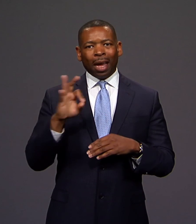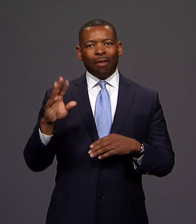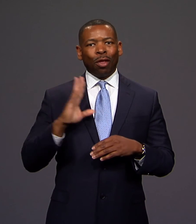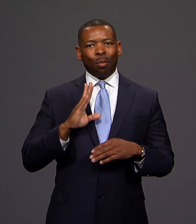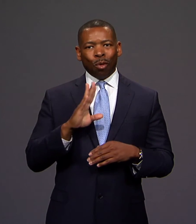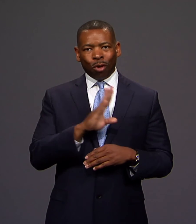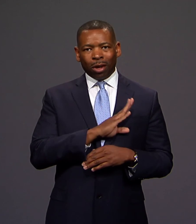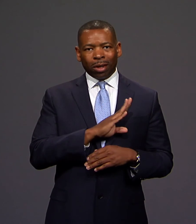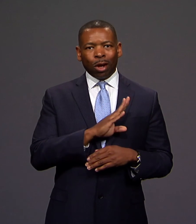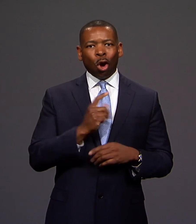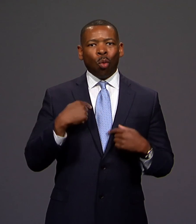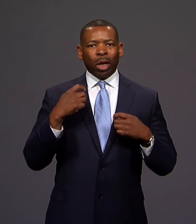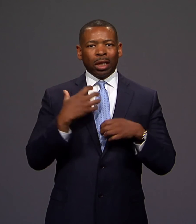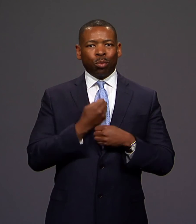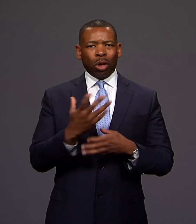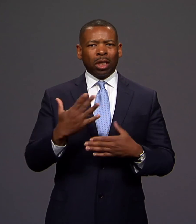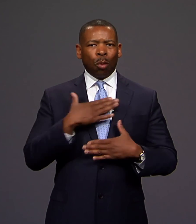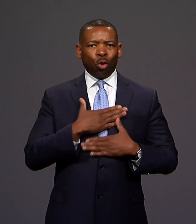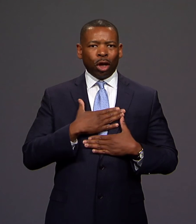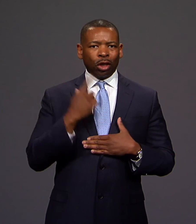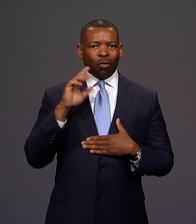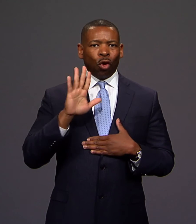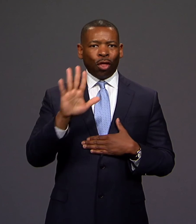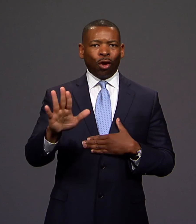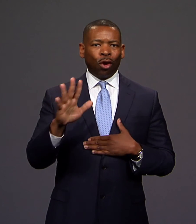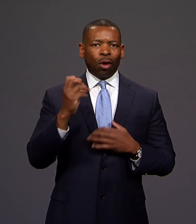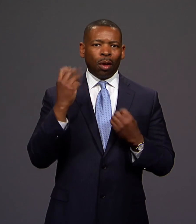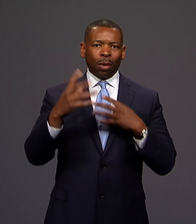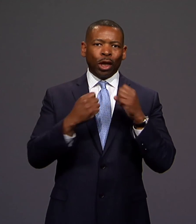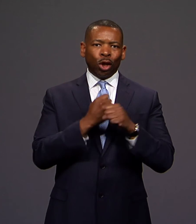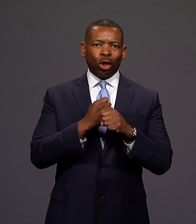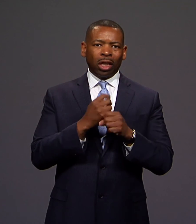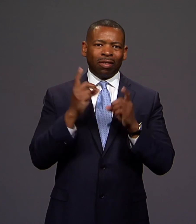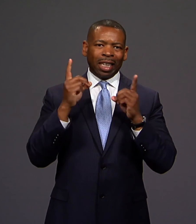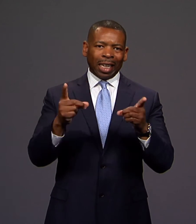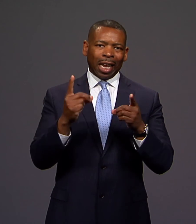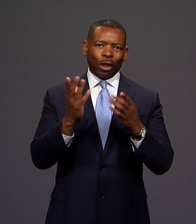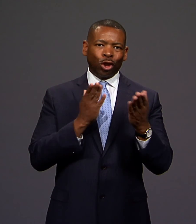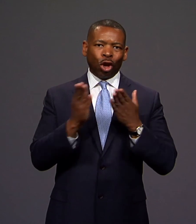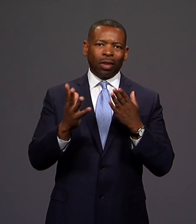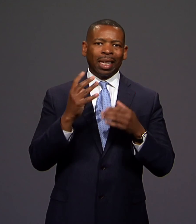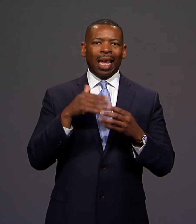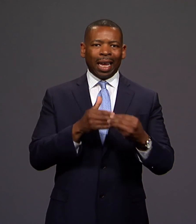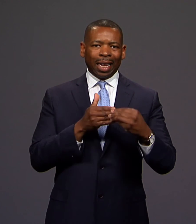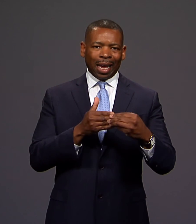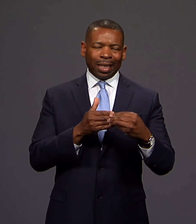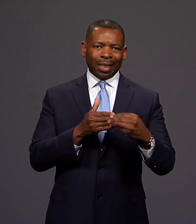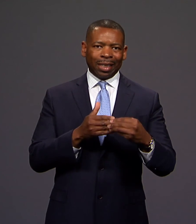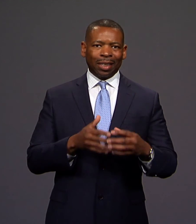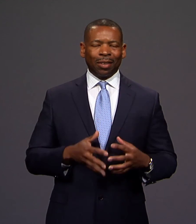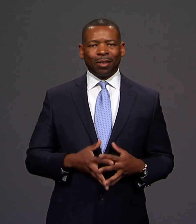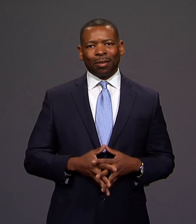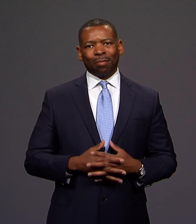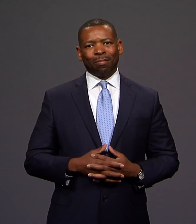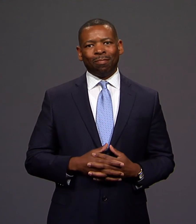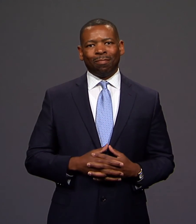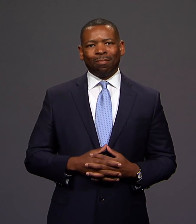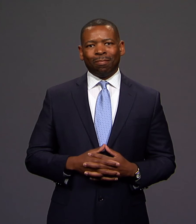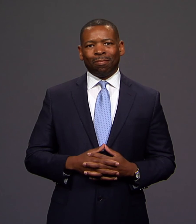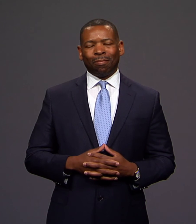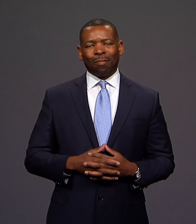On behalf of the Board, we express our appreciation for their years of dedicated service and guidance.